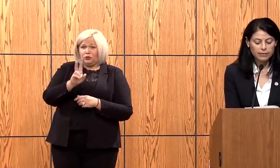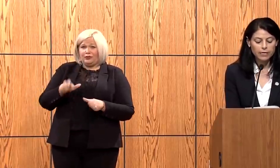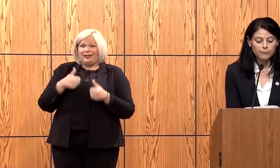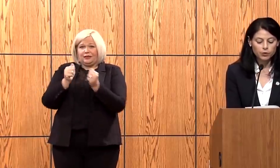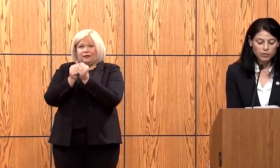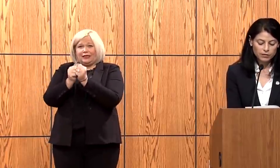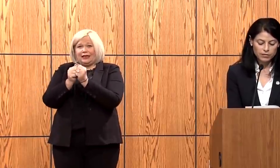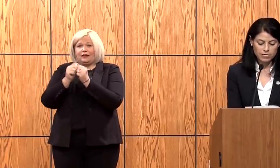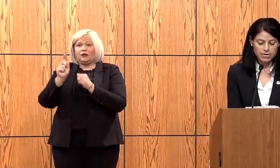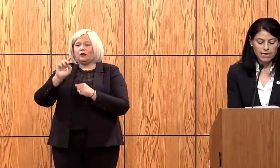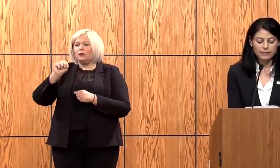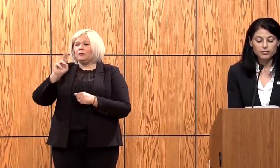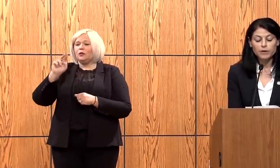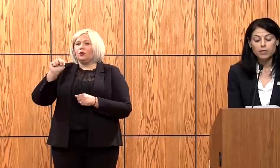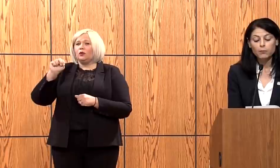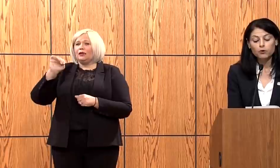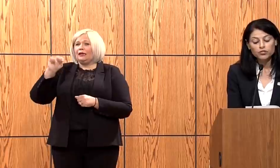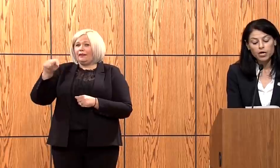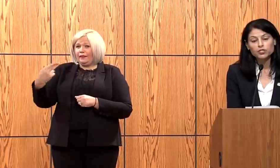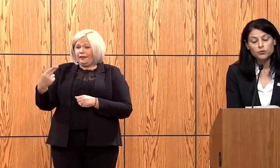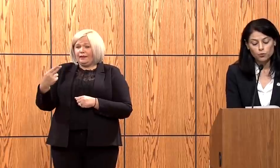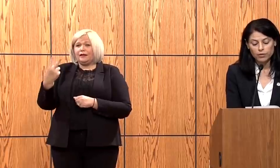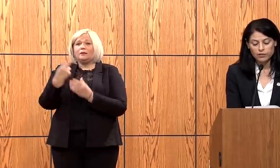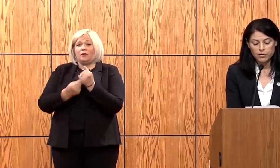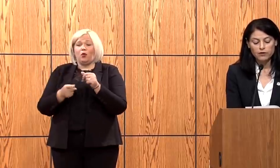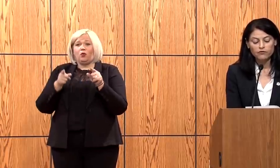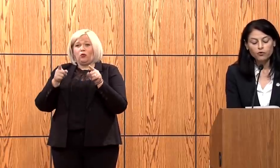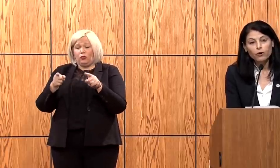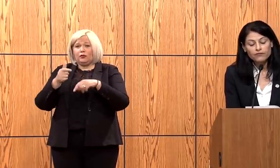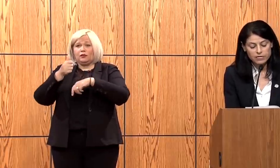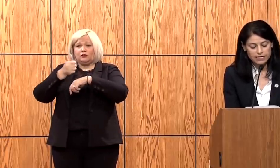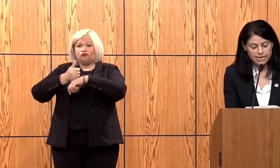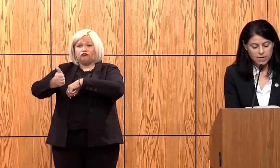A FAIR ARM, FELONY FIREARM. FINALLY PETE MUSICO, AND JASON